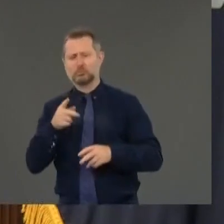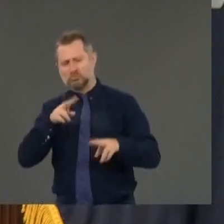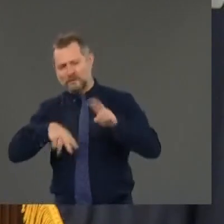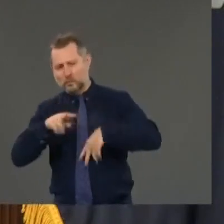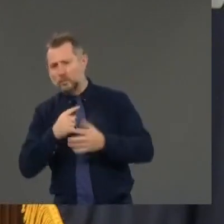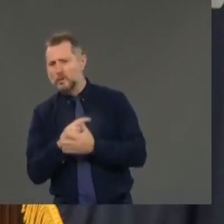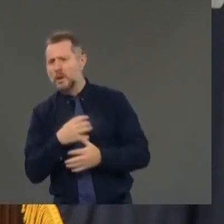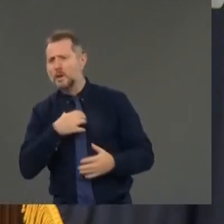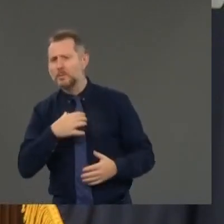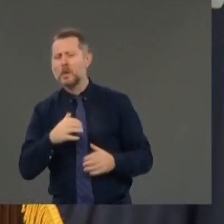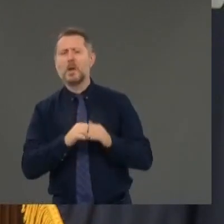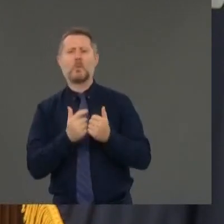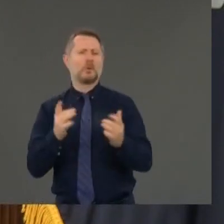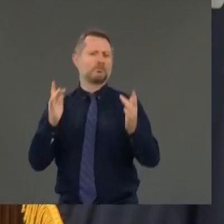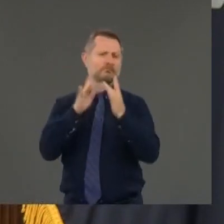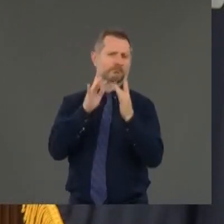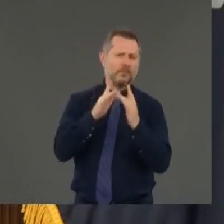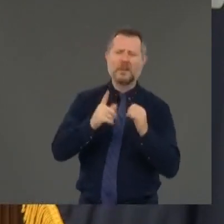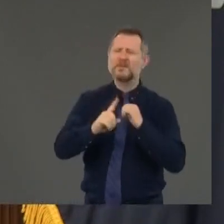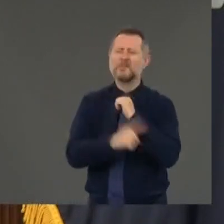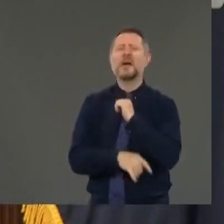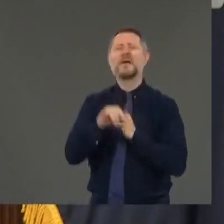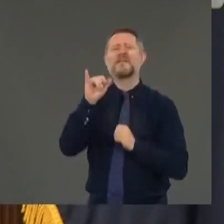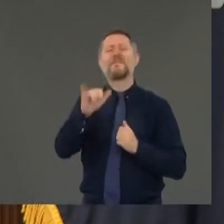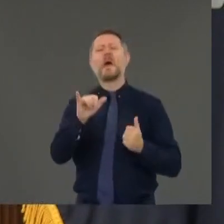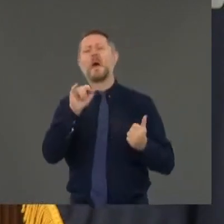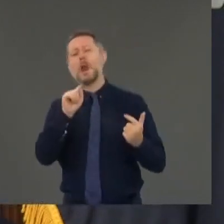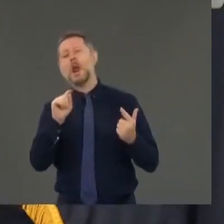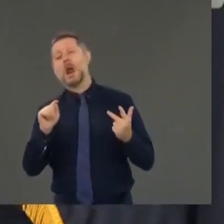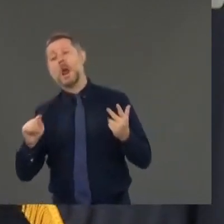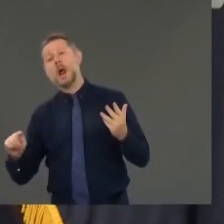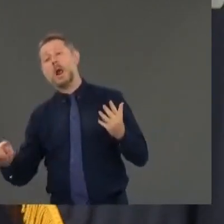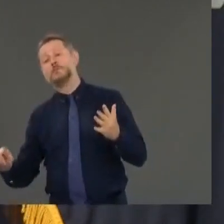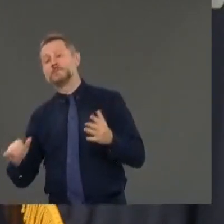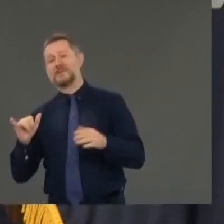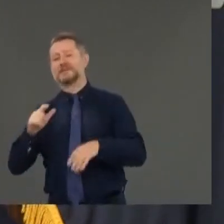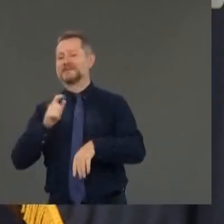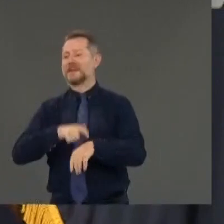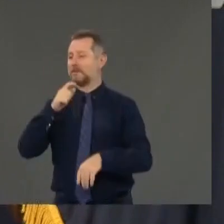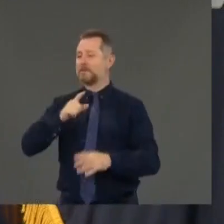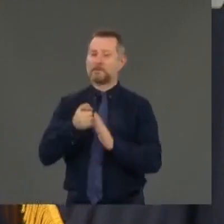WHO SHOULD REVIEW THEM?